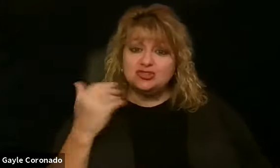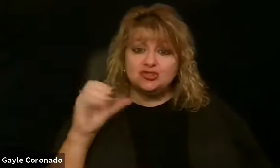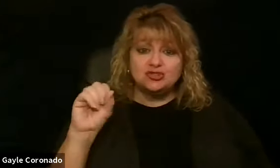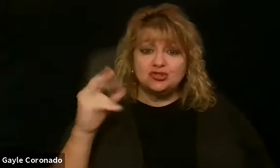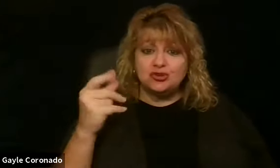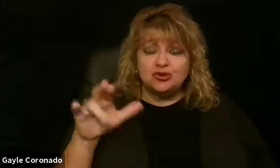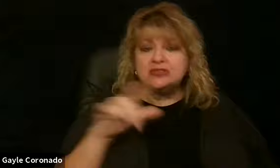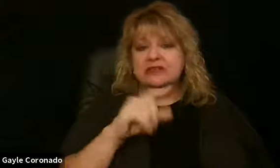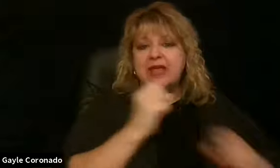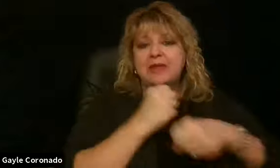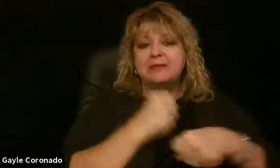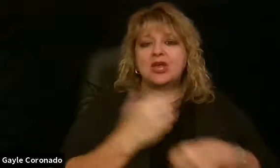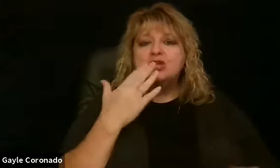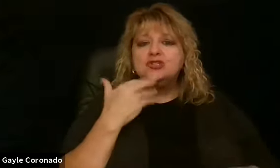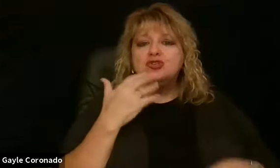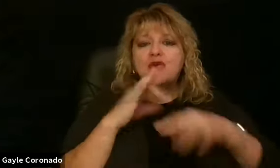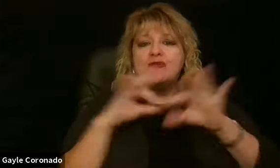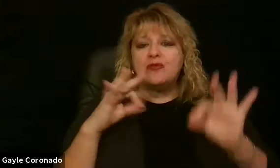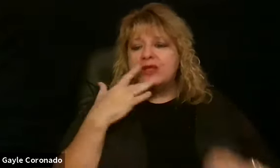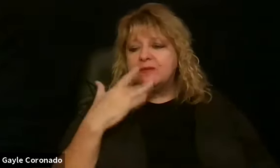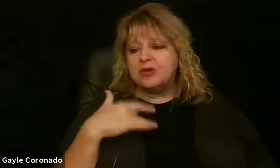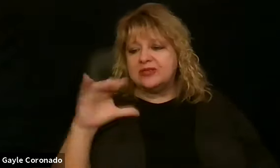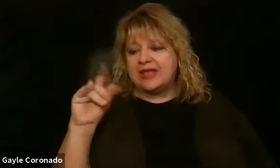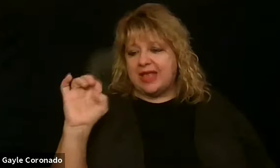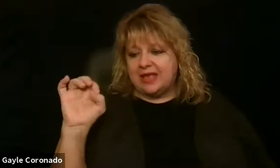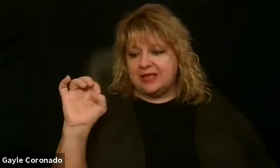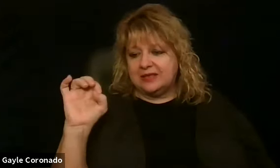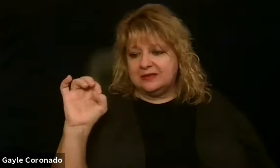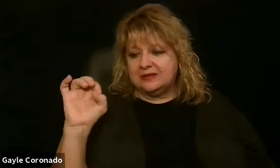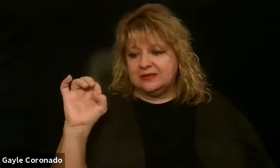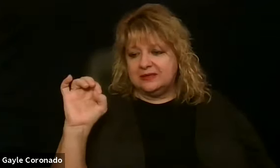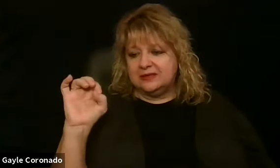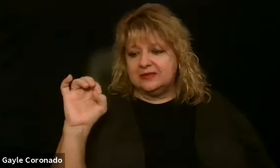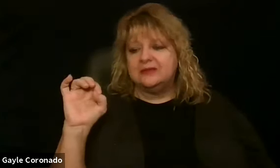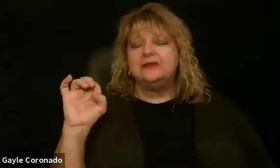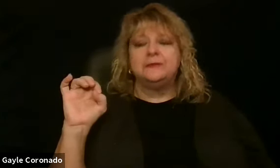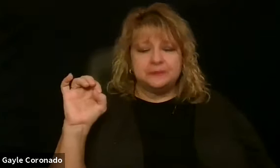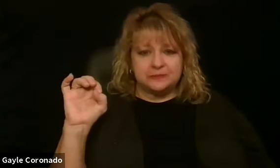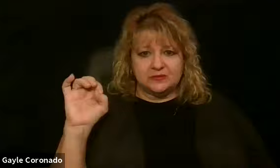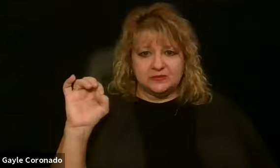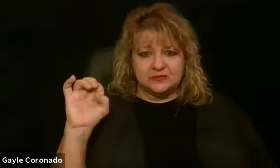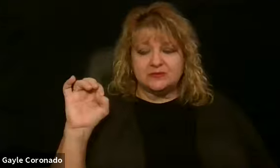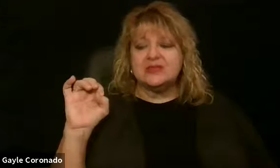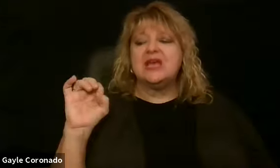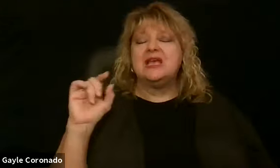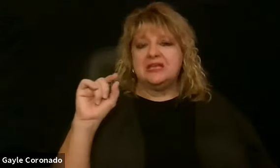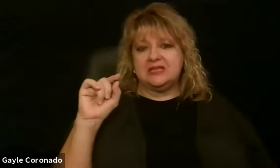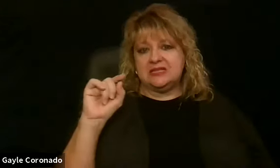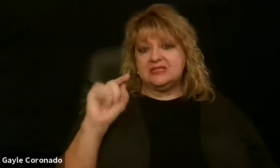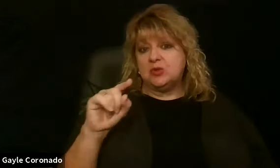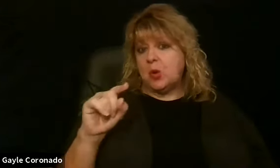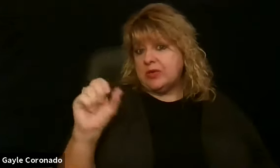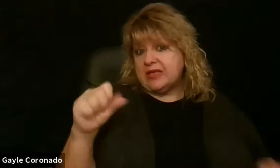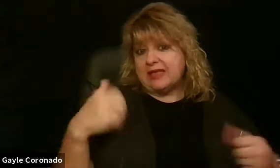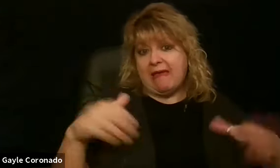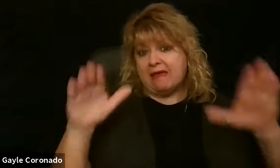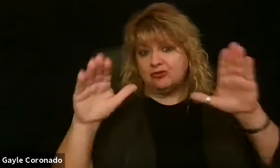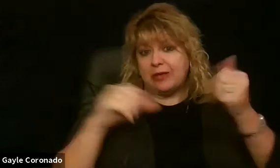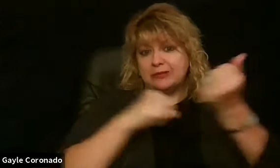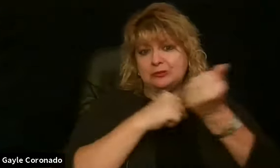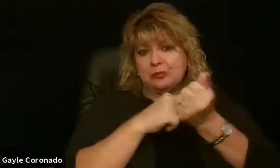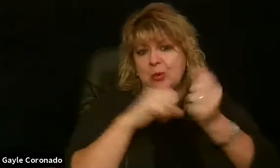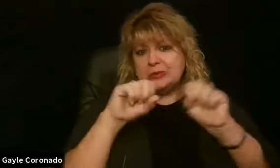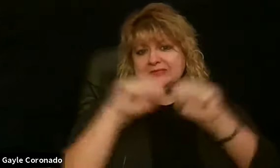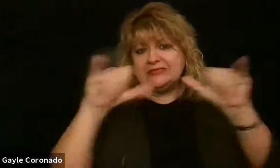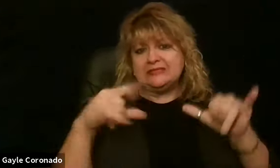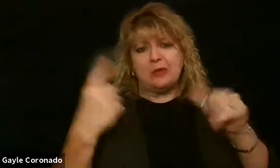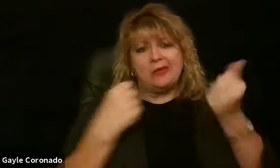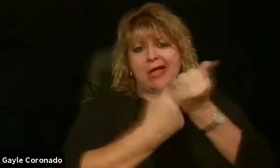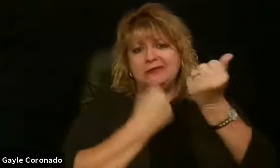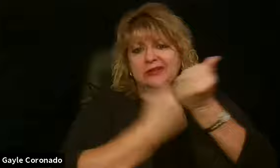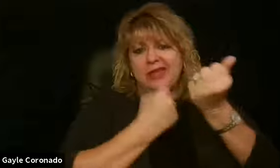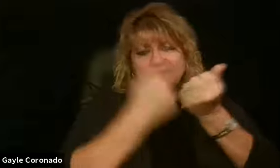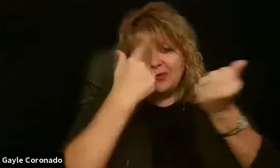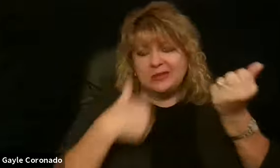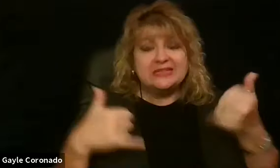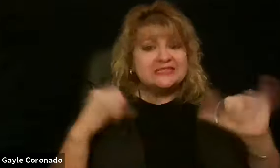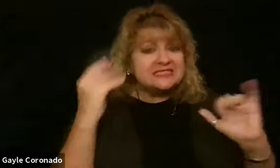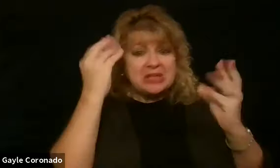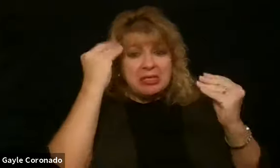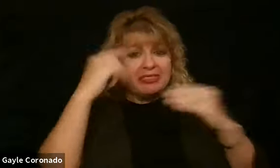make me a sugar free birthday cake. It's just little small things that mean the world to me. And so yes I've had a great support system who's always advocated for me it was always there they still think about me.